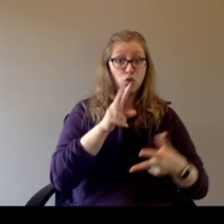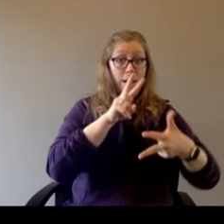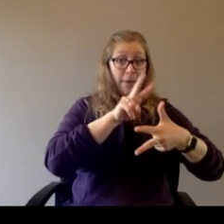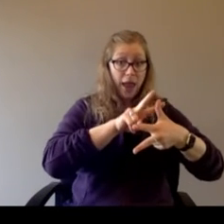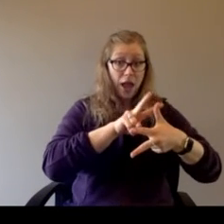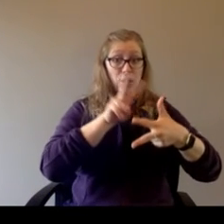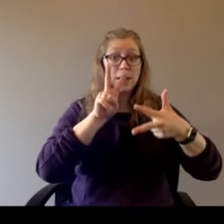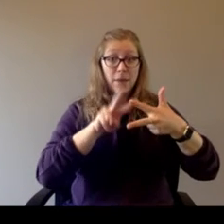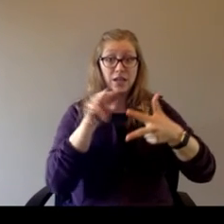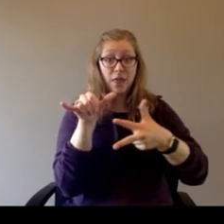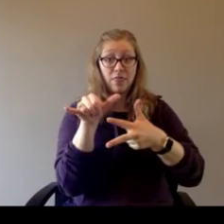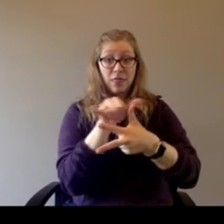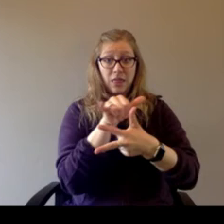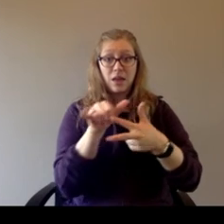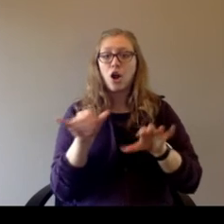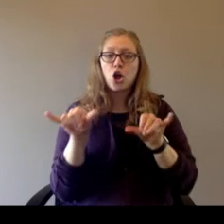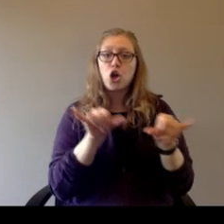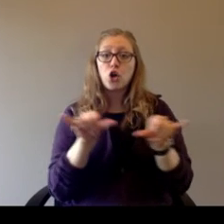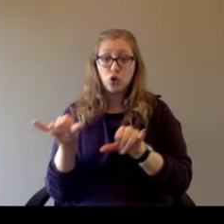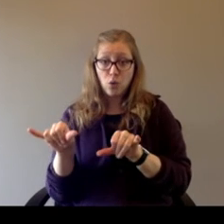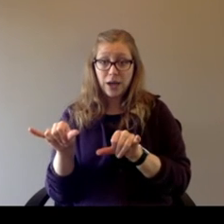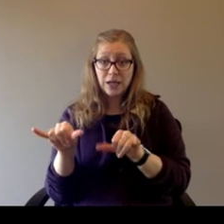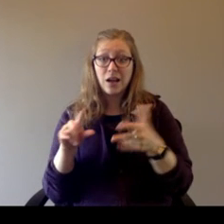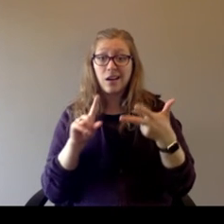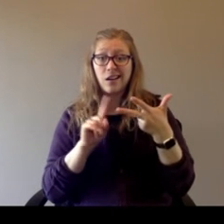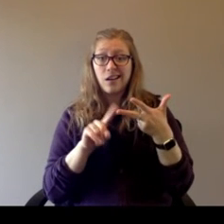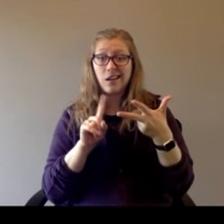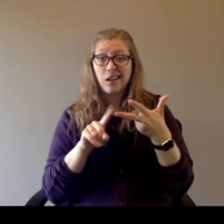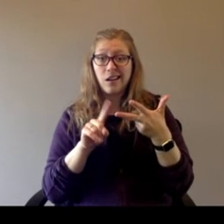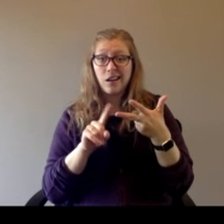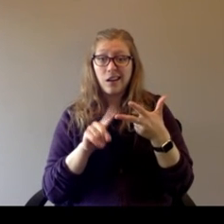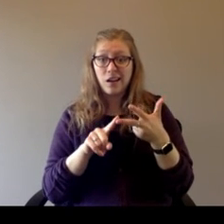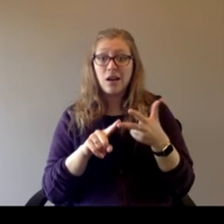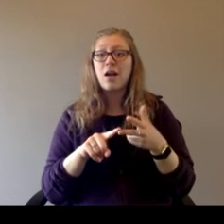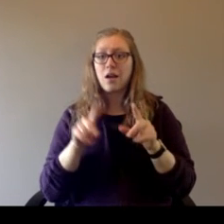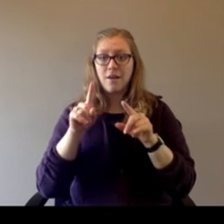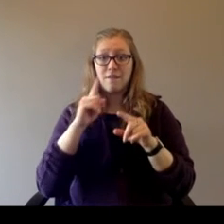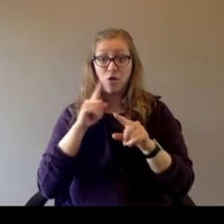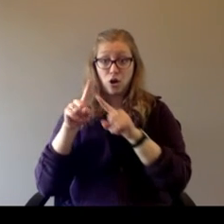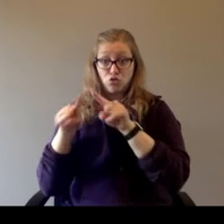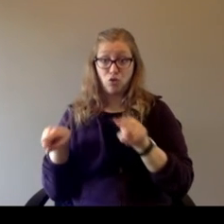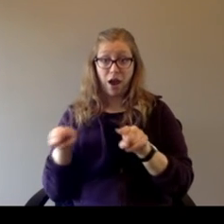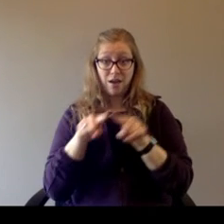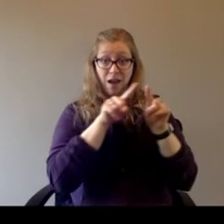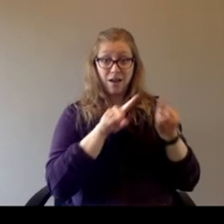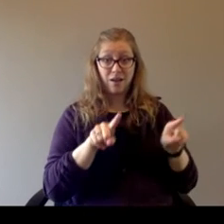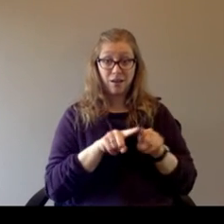So those are our congruent statements. So let's write it out here. So the first thing we're going to say is: The